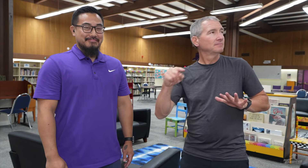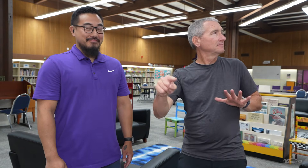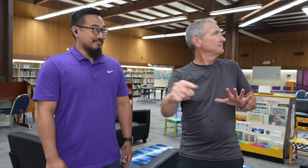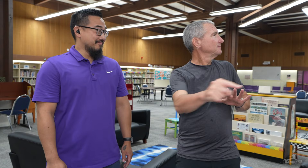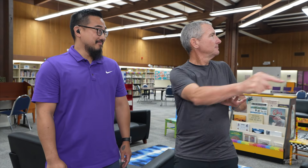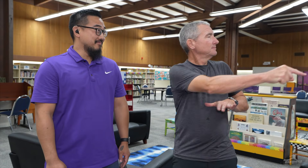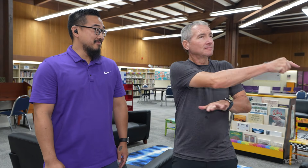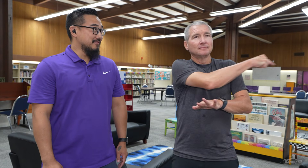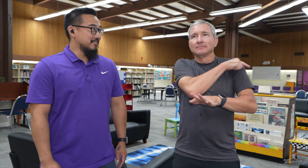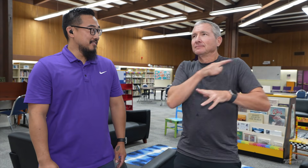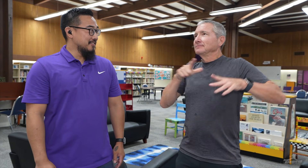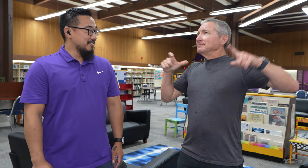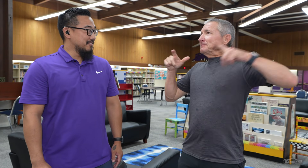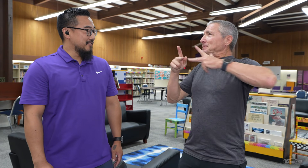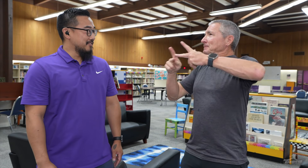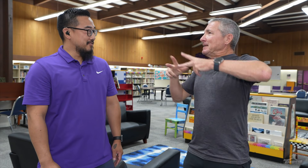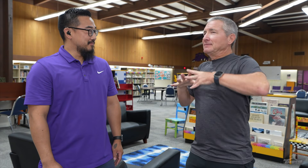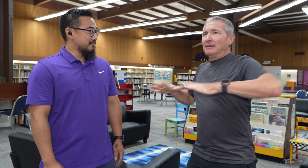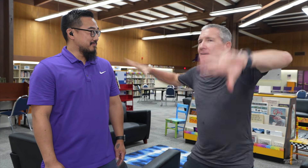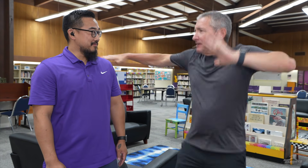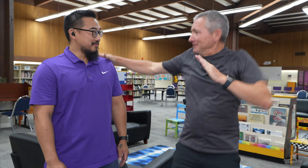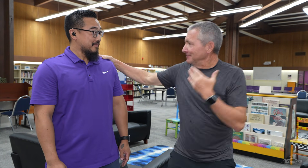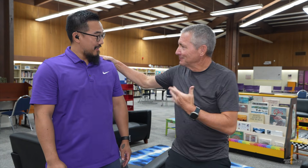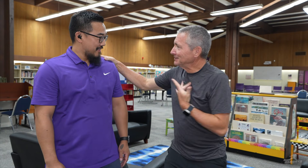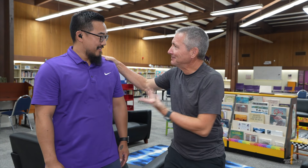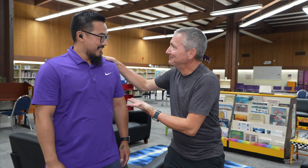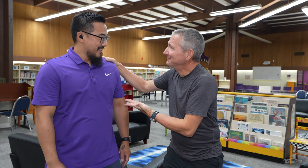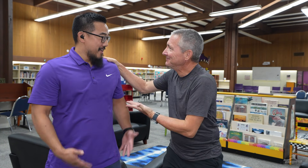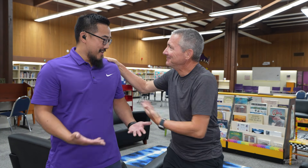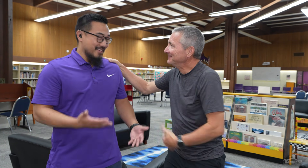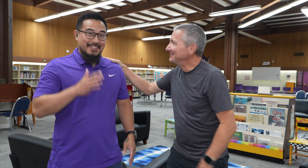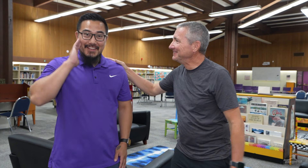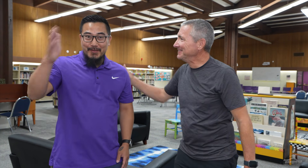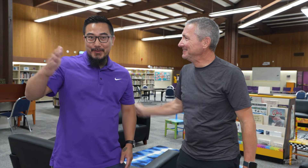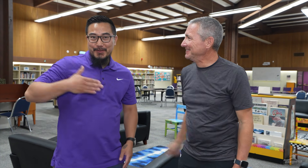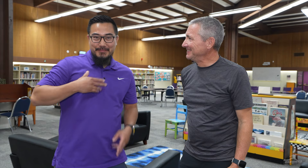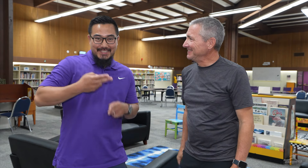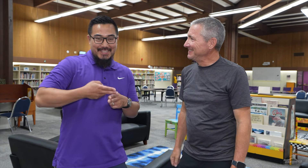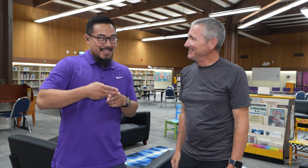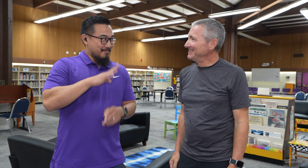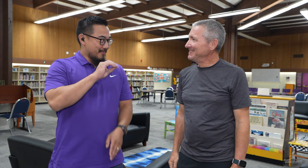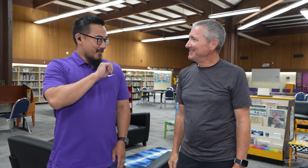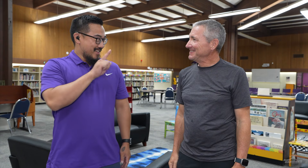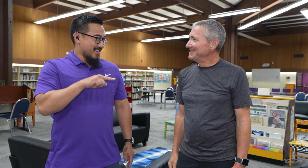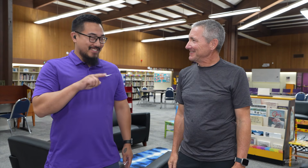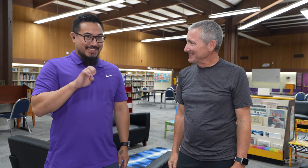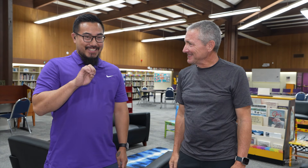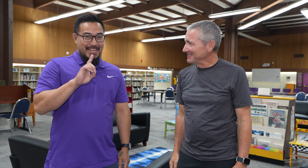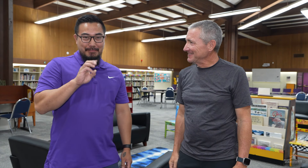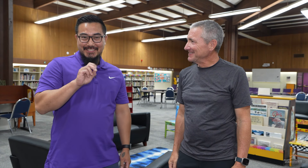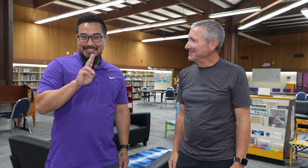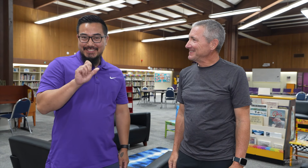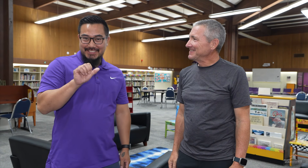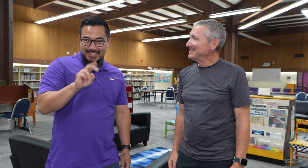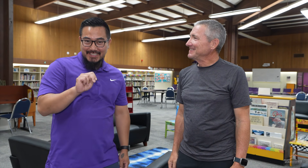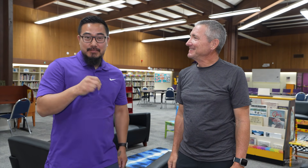Beautiful, big place here… Oh! What’s up? Hello! My name is Boaz Edmundson.